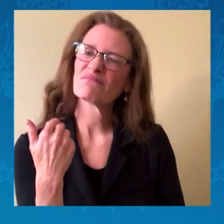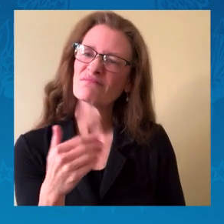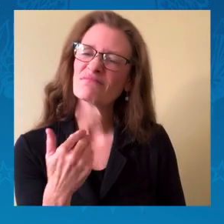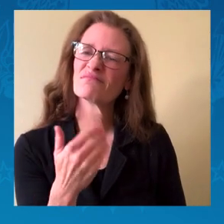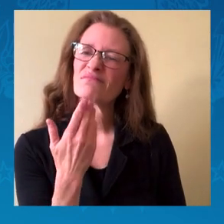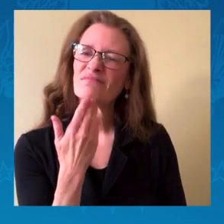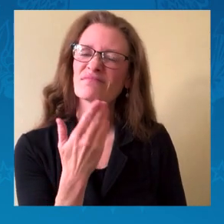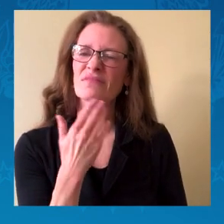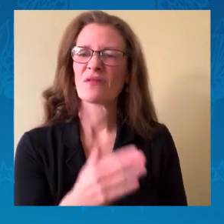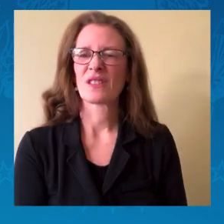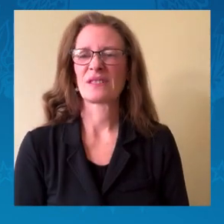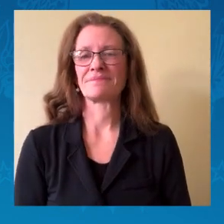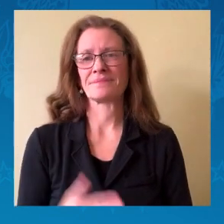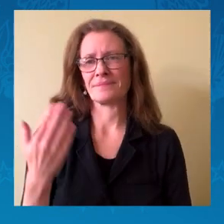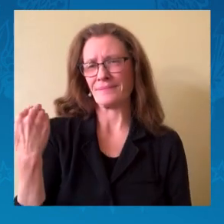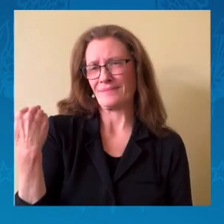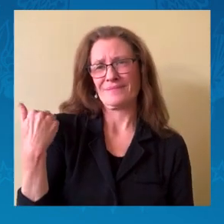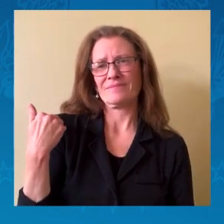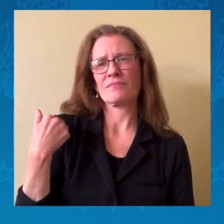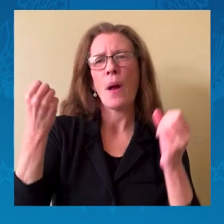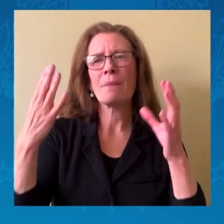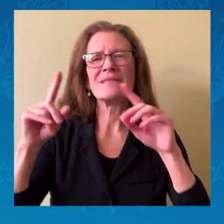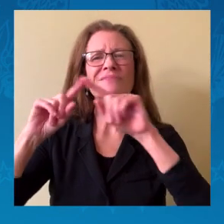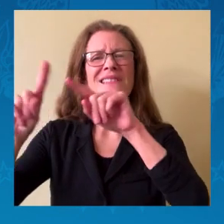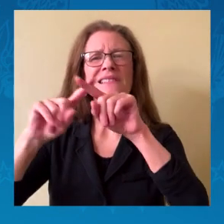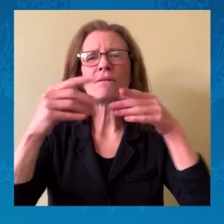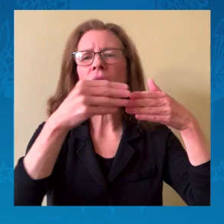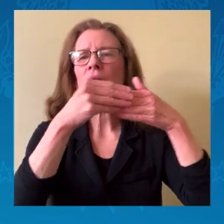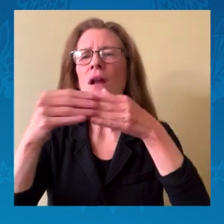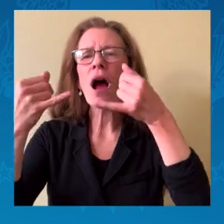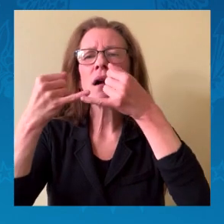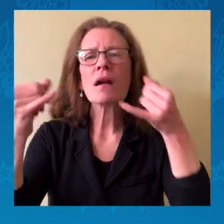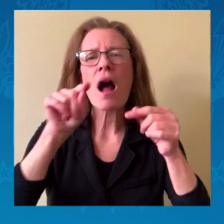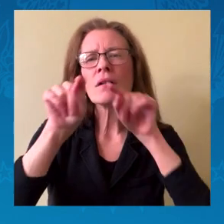to a conversation with our national security adviser, Jake Sullivan.